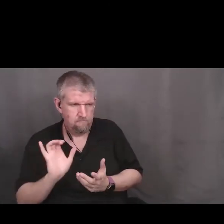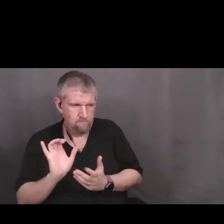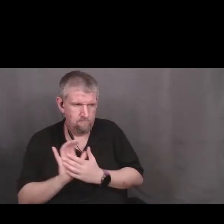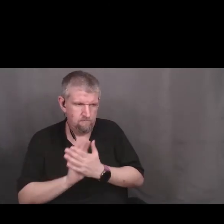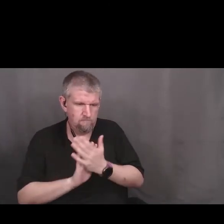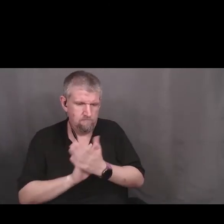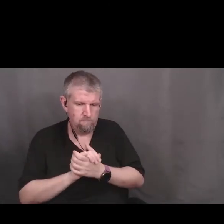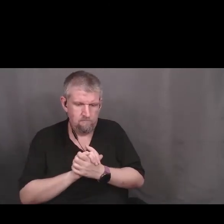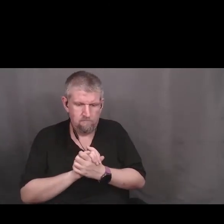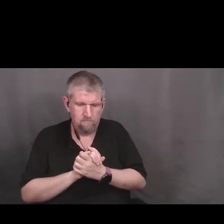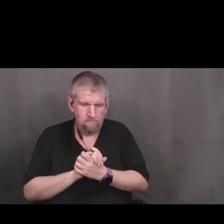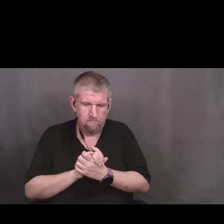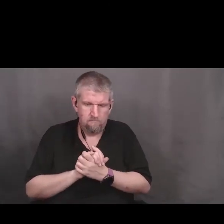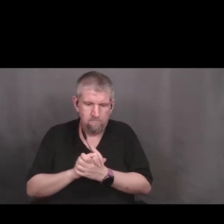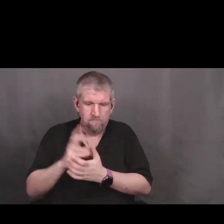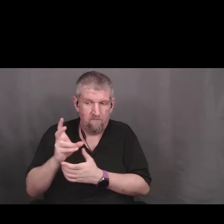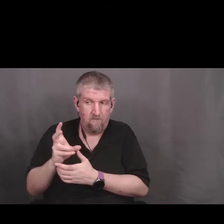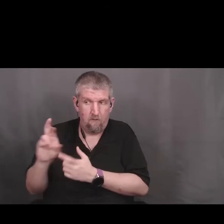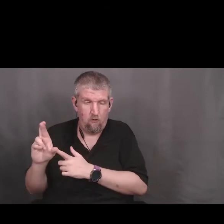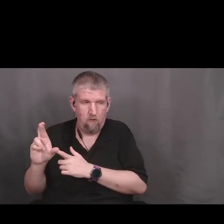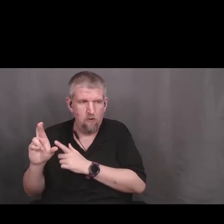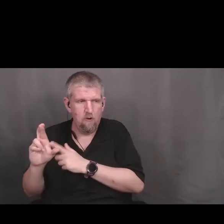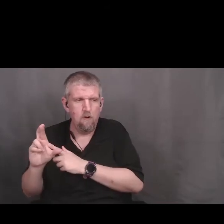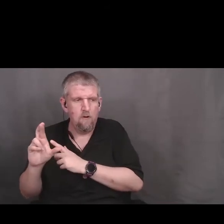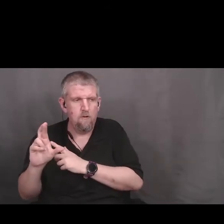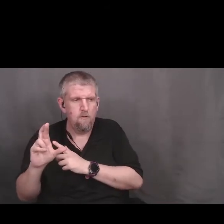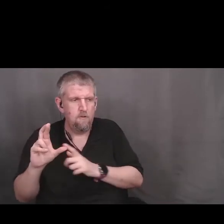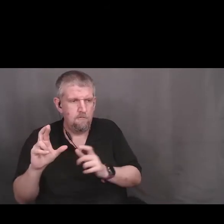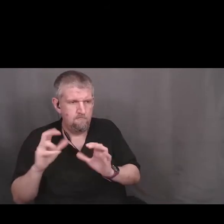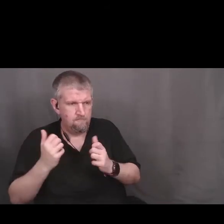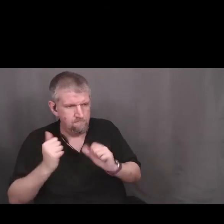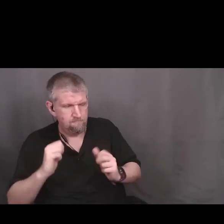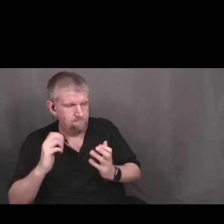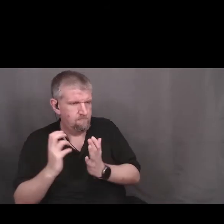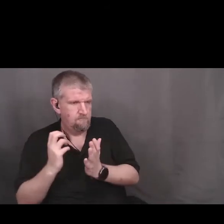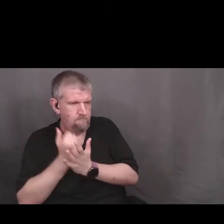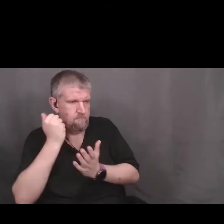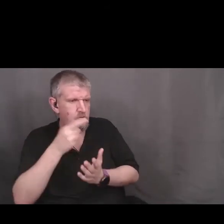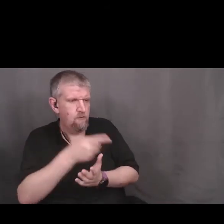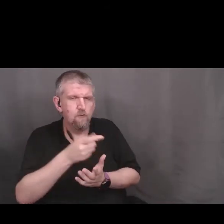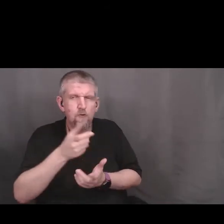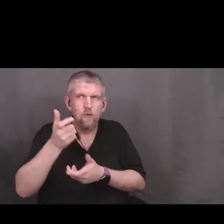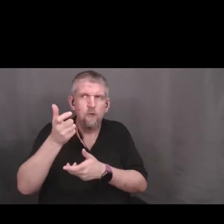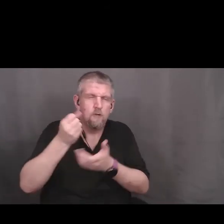So, the agency, they're supposed to maximize their efforts to secure grant assistance from other sources.